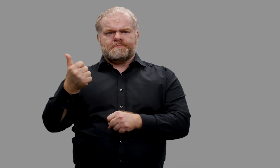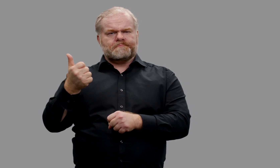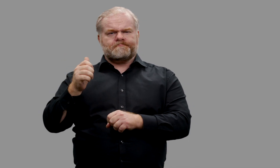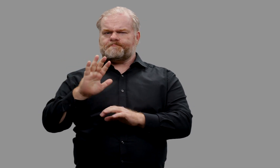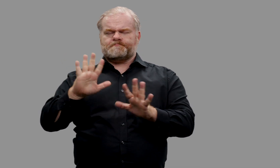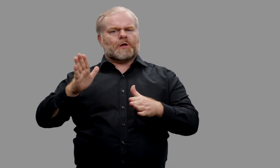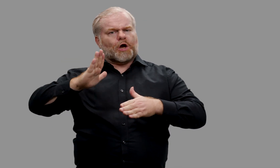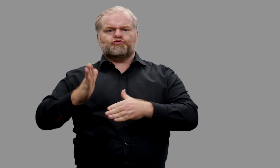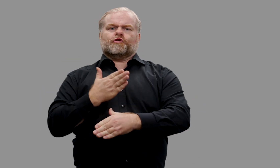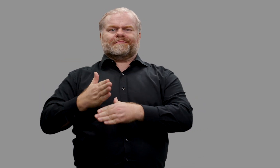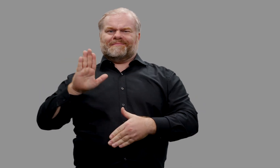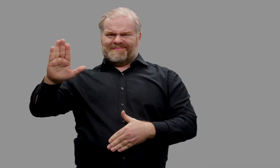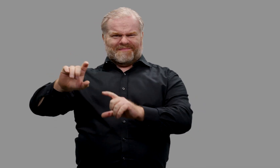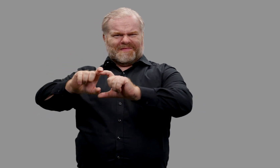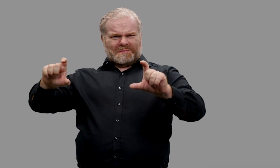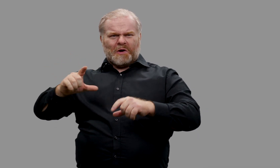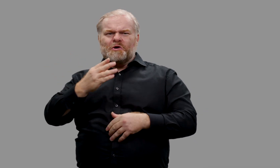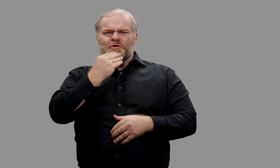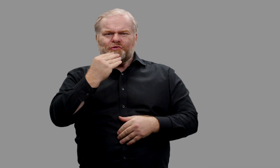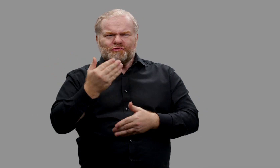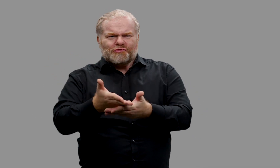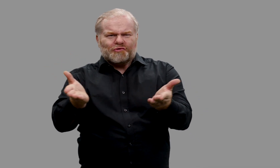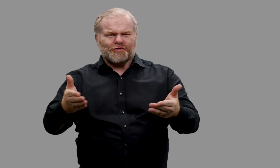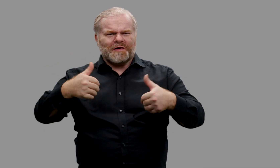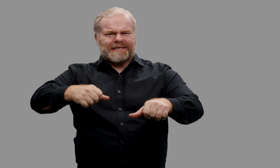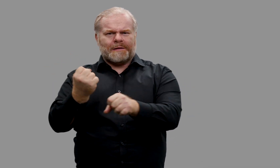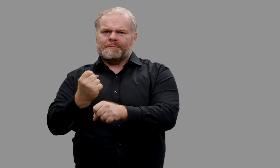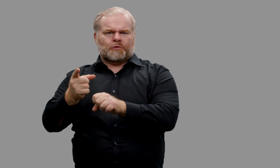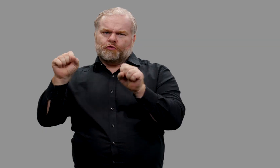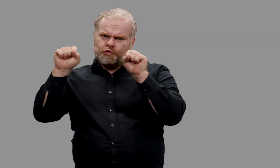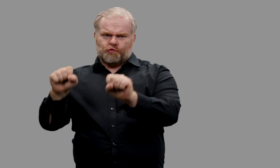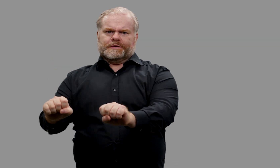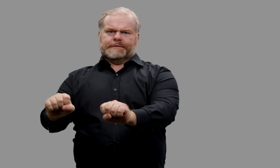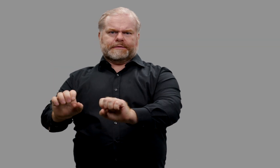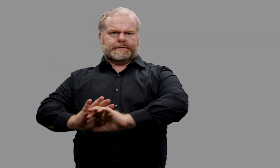protect the Jewish forced laborers in his company